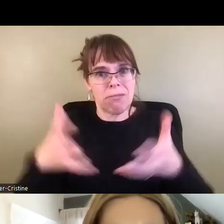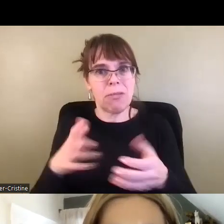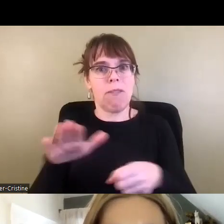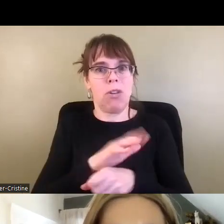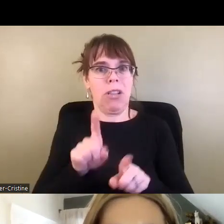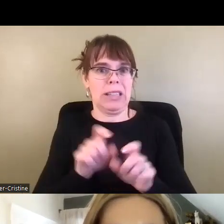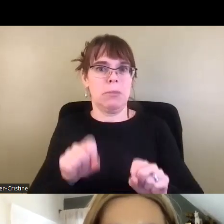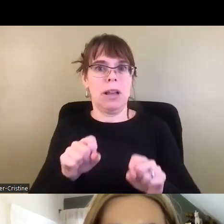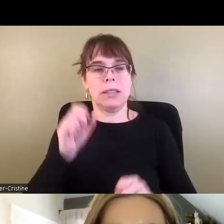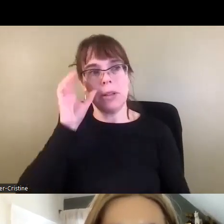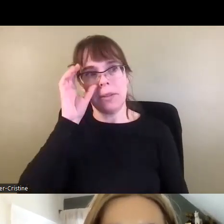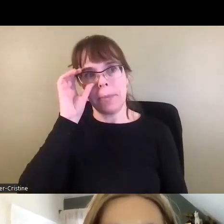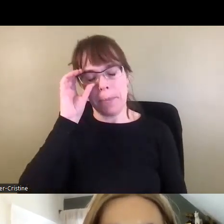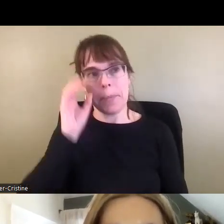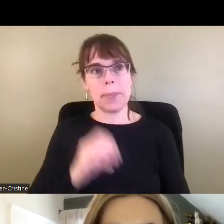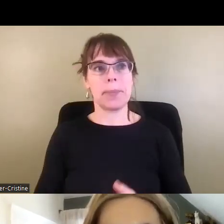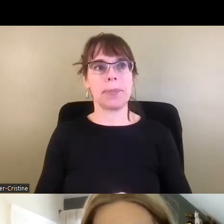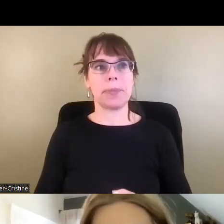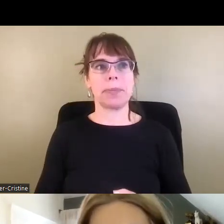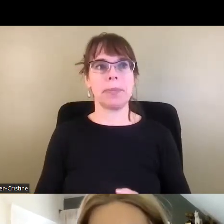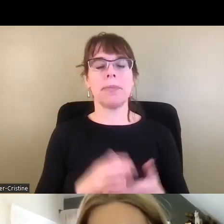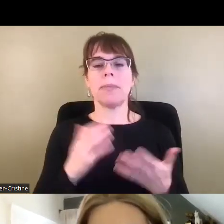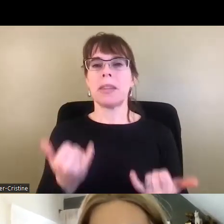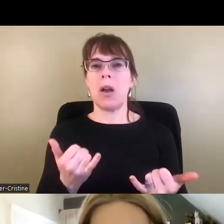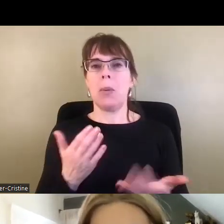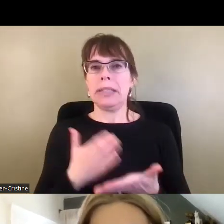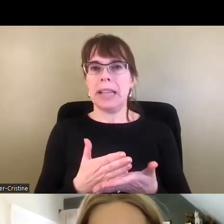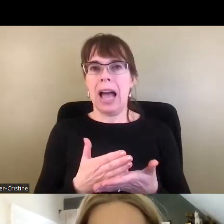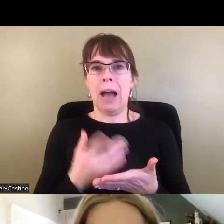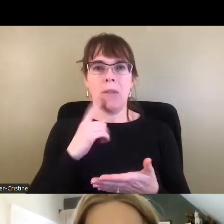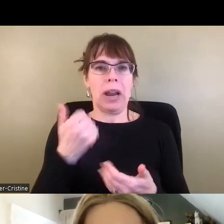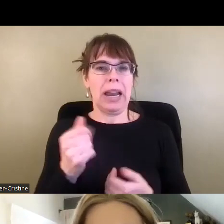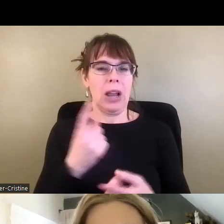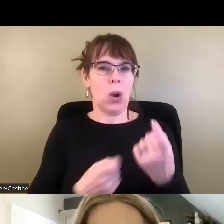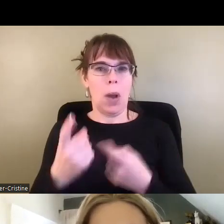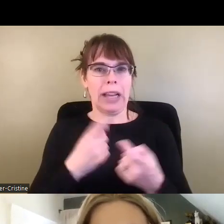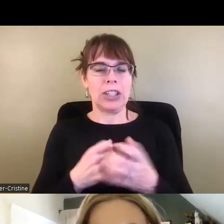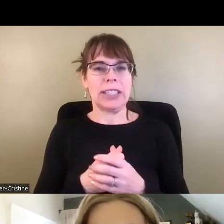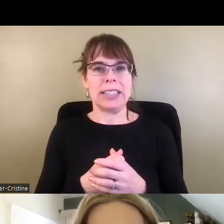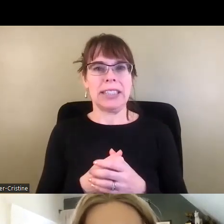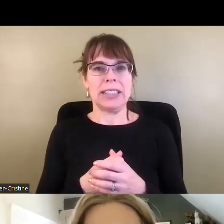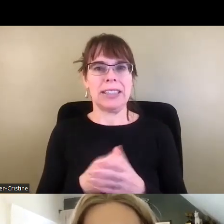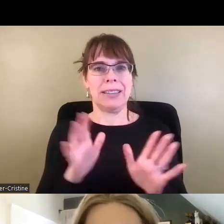So I'll pause here for questions. I feel, definitely again apologies to